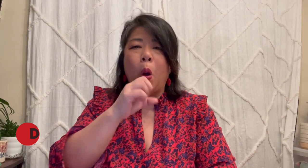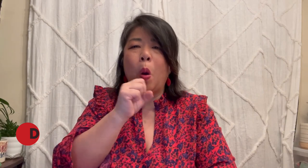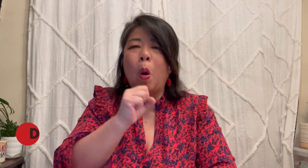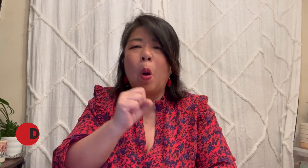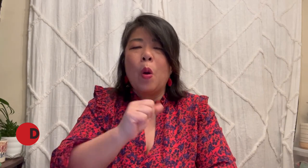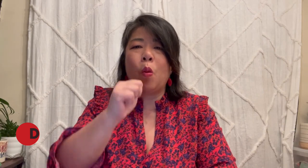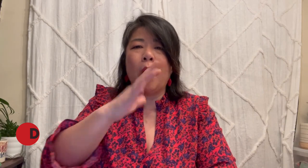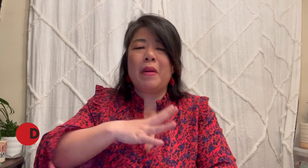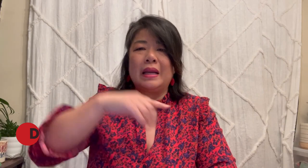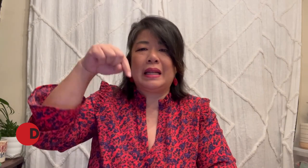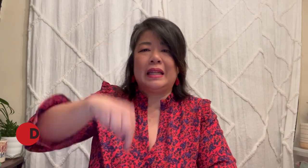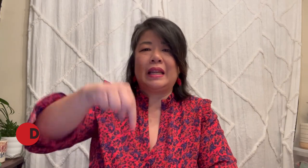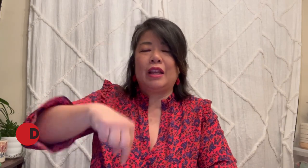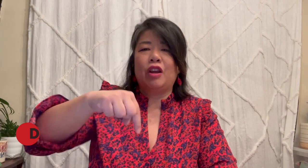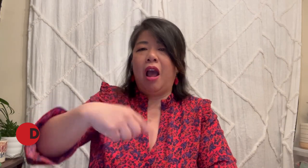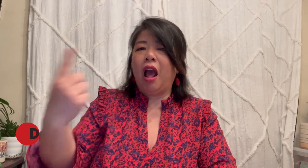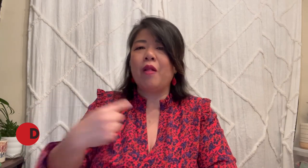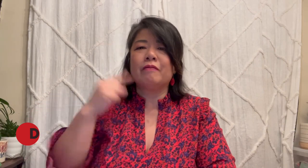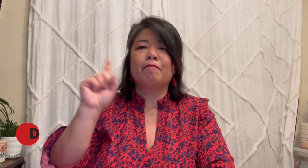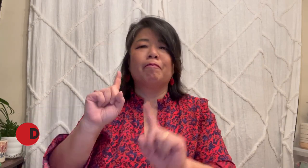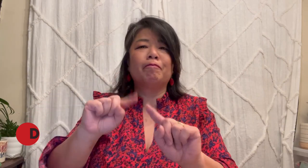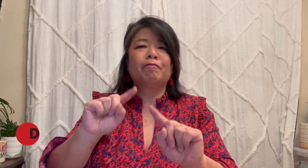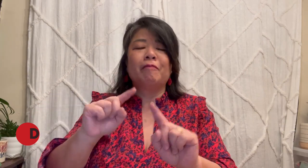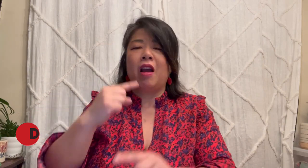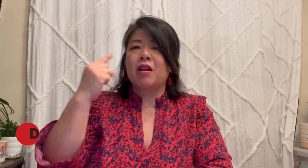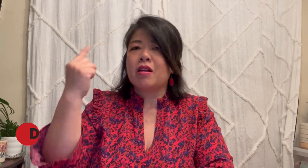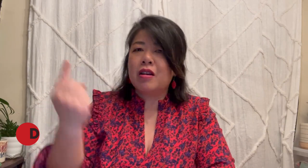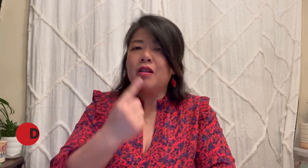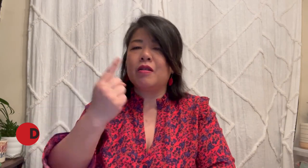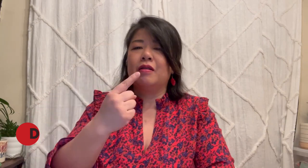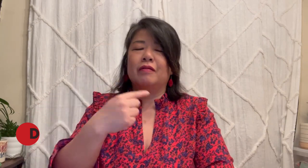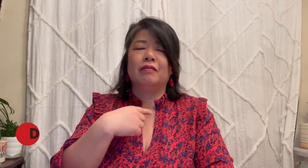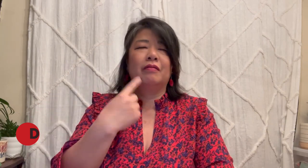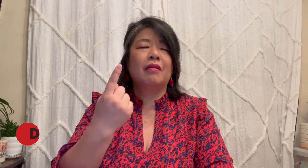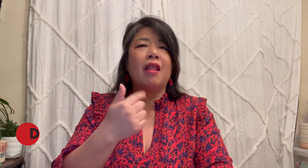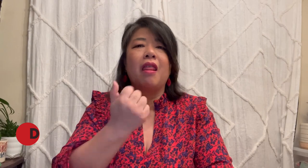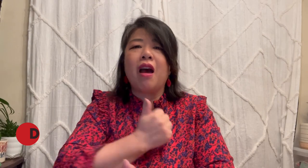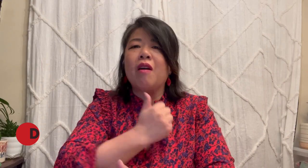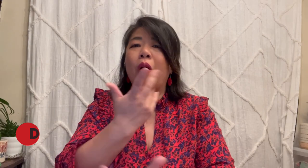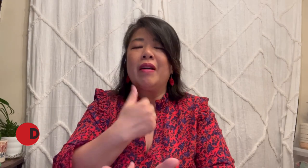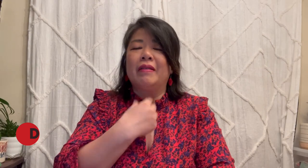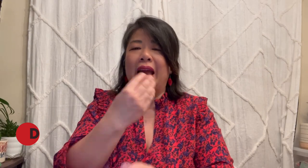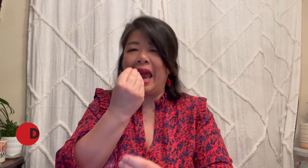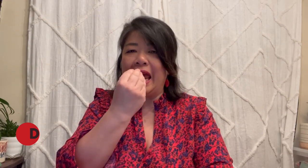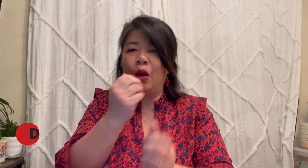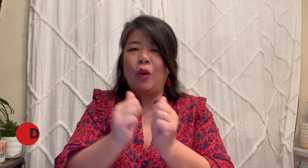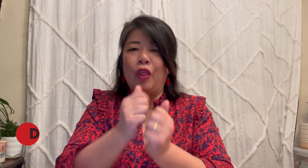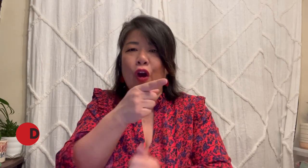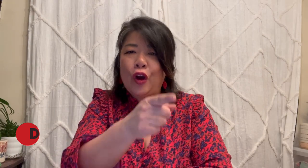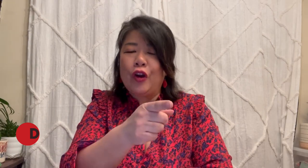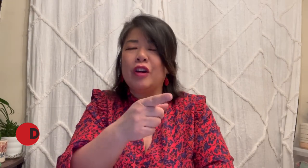who lived downstairs. I loved eating with her.